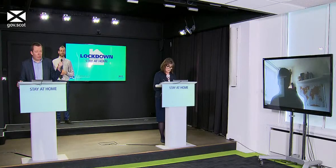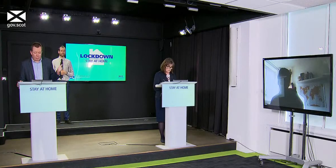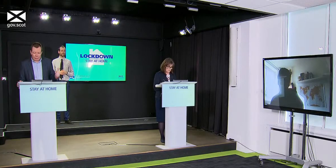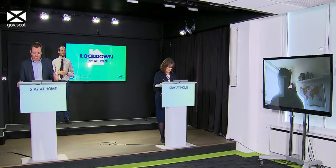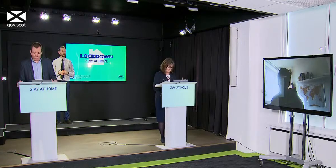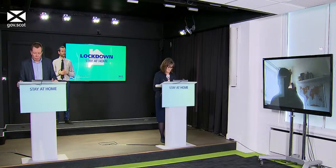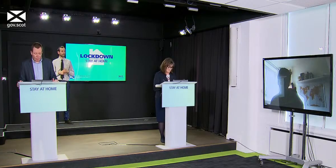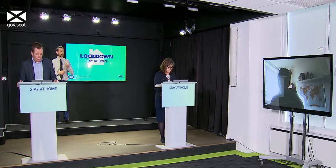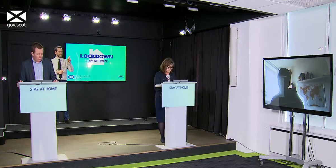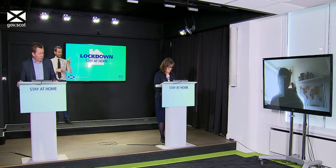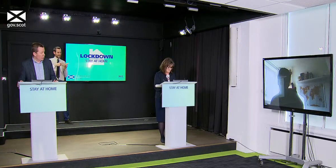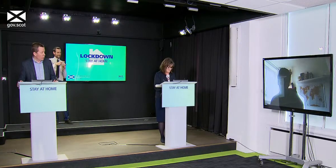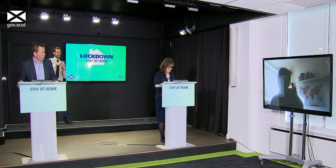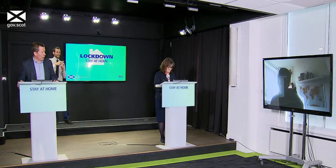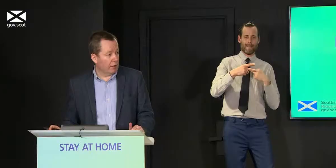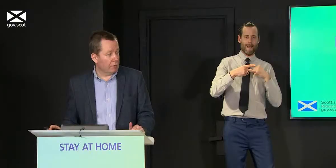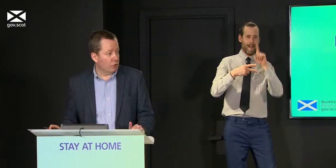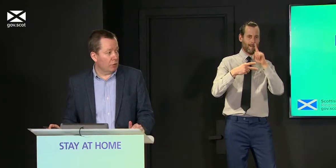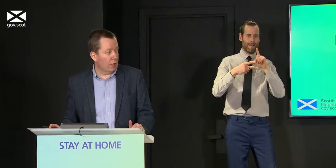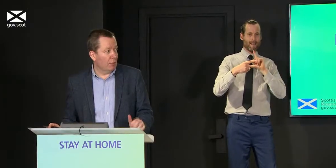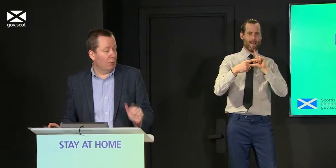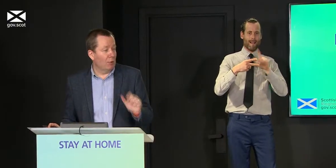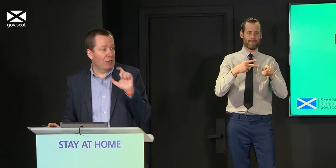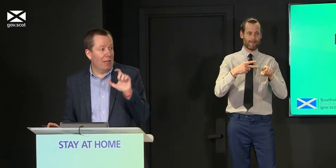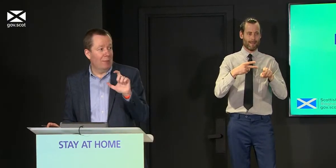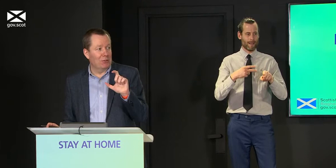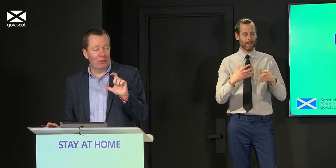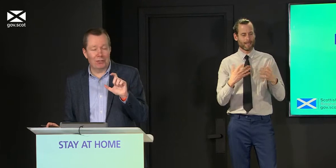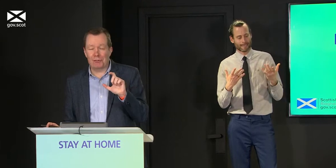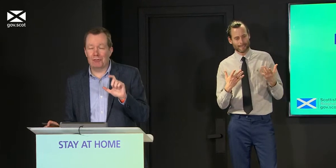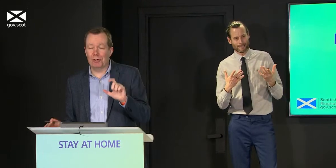going to be able to answer so i'm glad you've said you couldn't either so i i wasn't absolutely sure